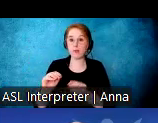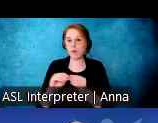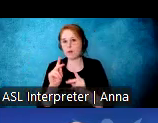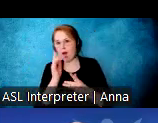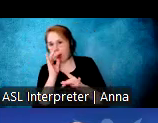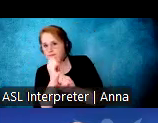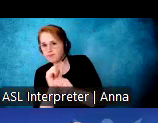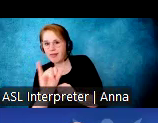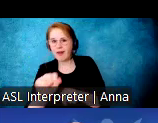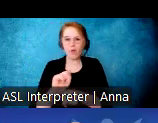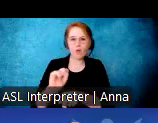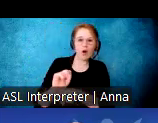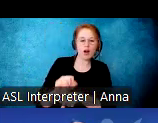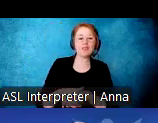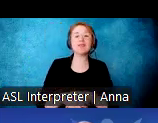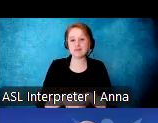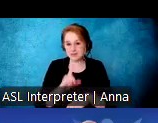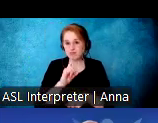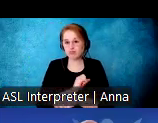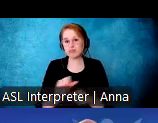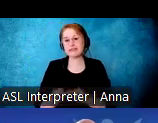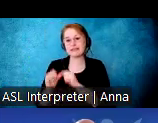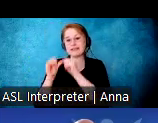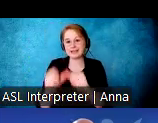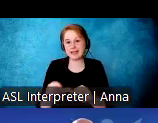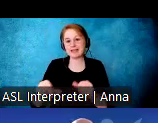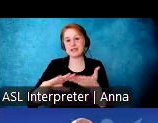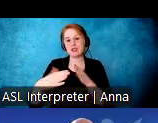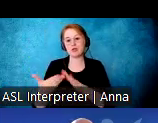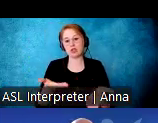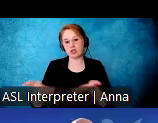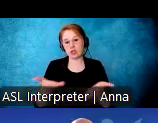and that that will sustain these community services that Wisconsin has led the way